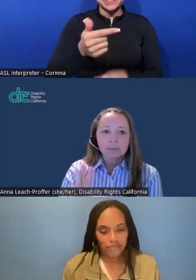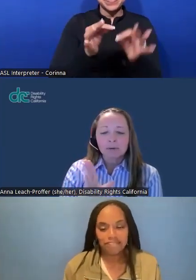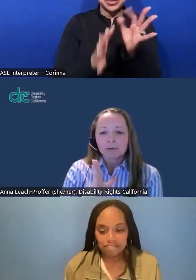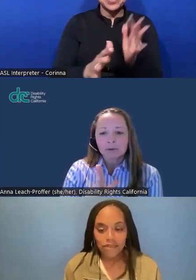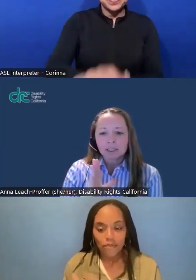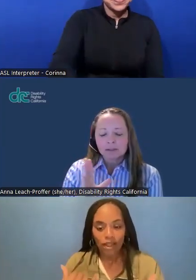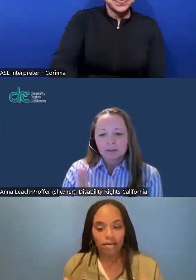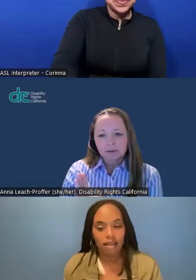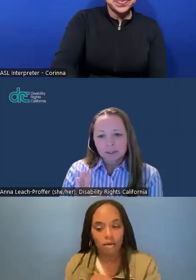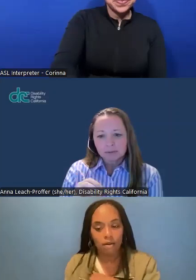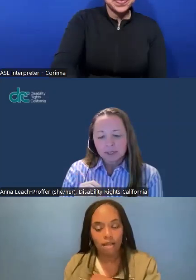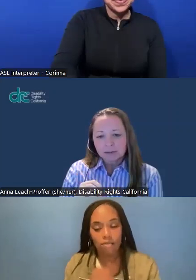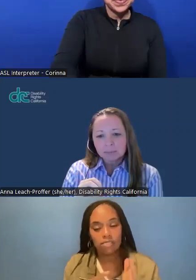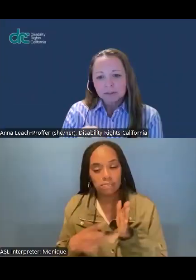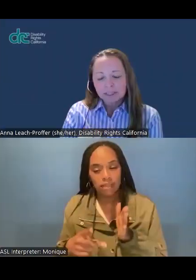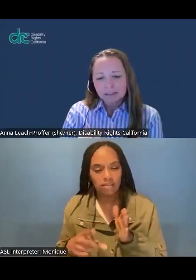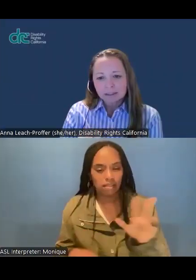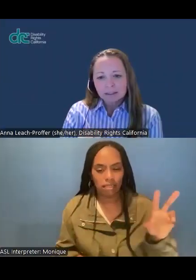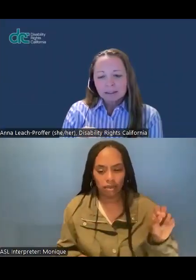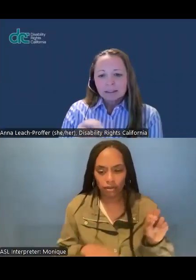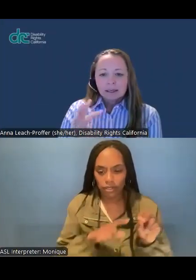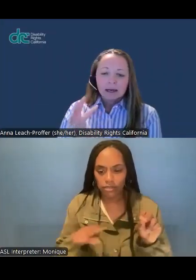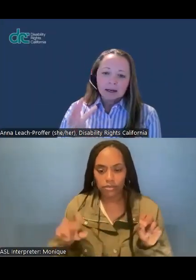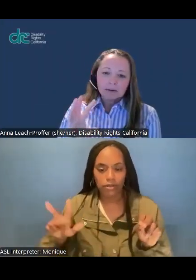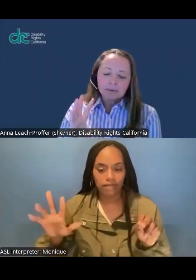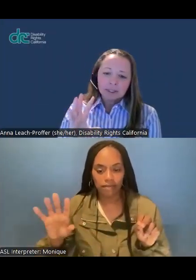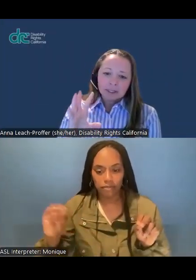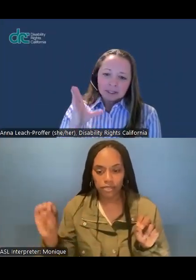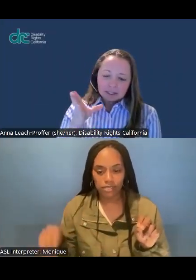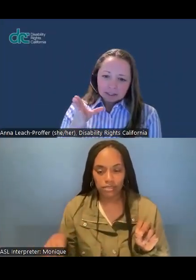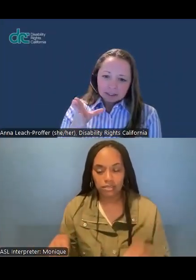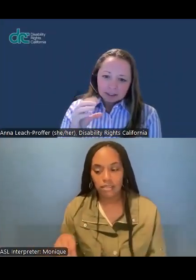about 30 to 35% of the